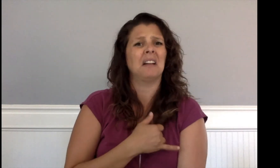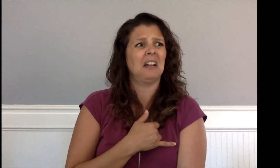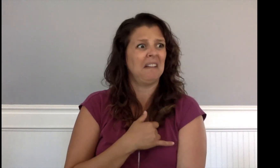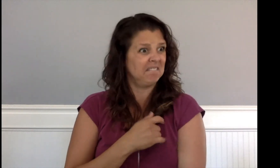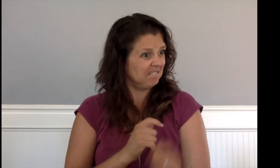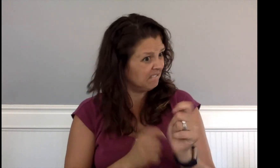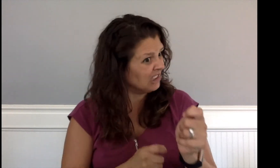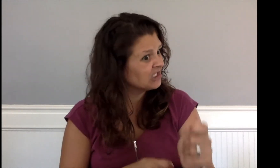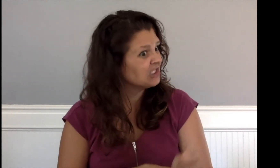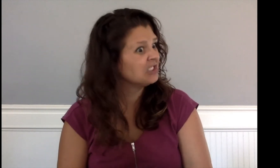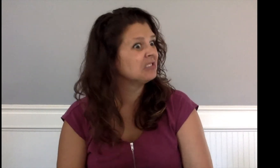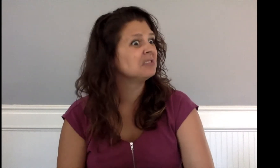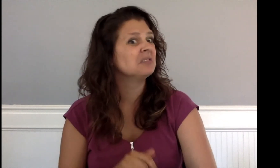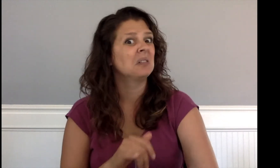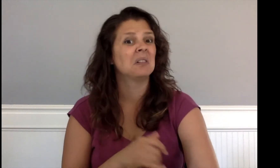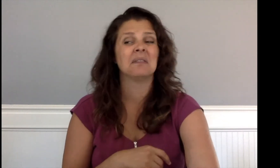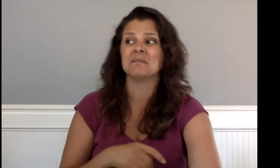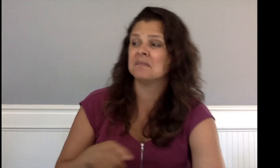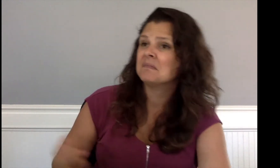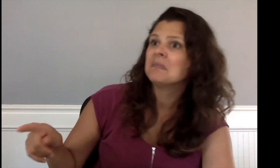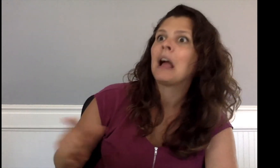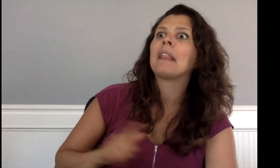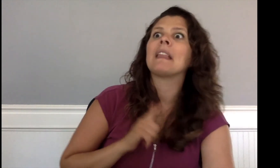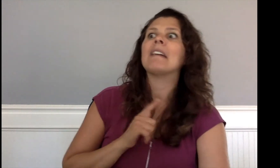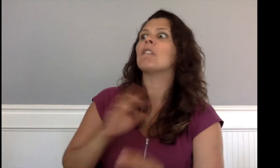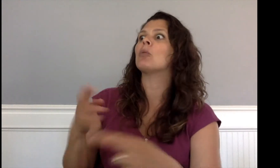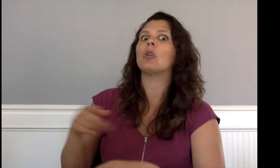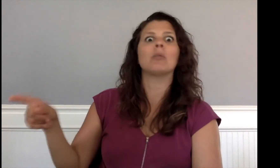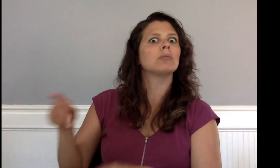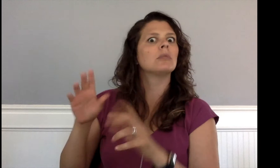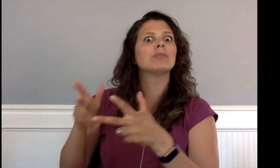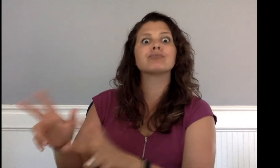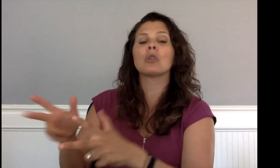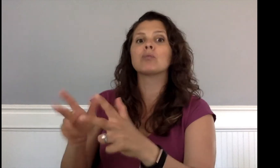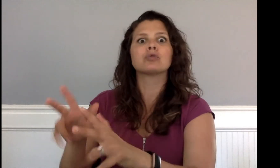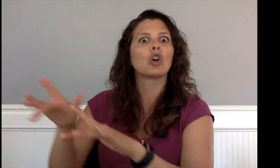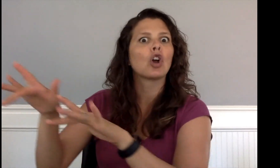"Fishing?" Yvette eyed the empty E-Z chair recliners.